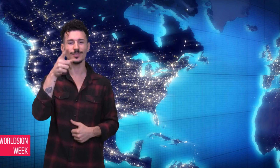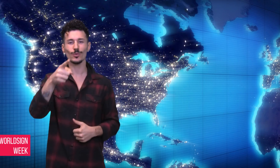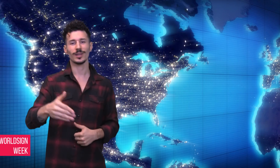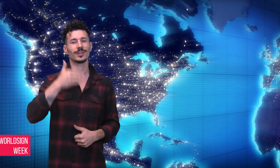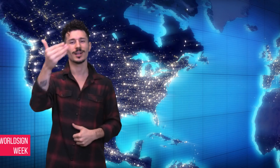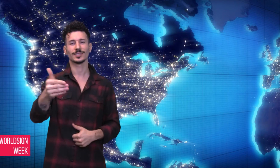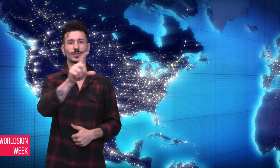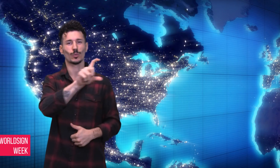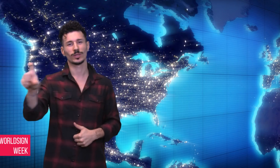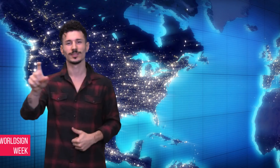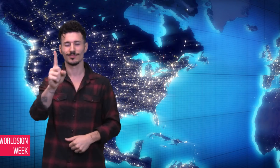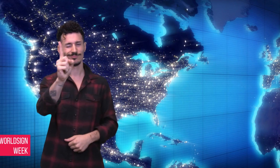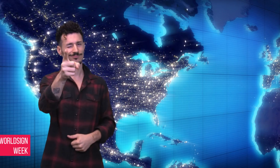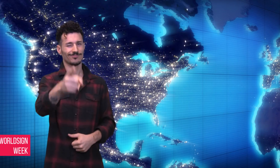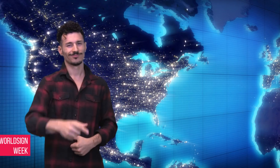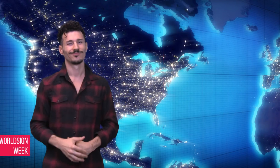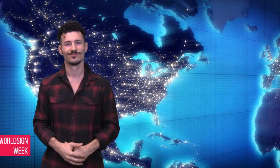See you next week.